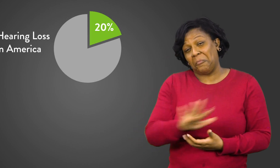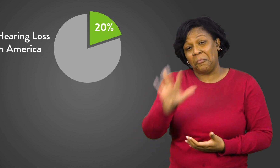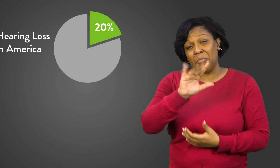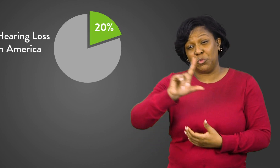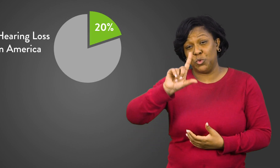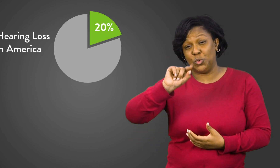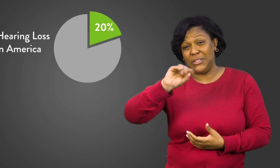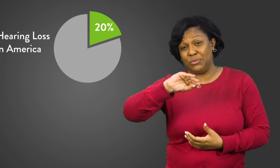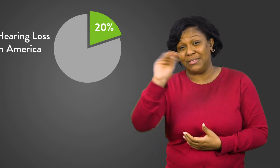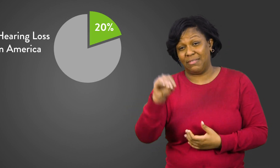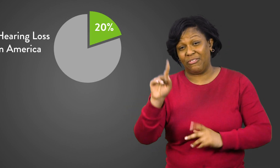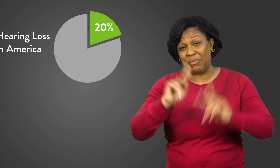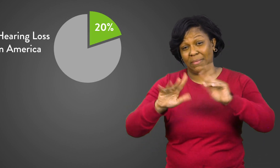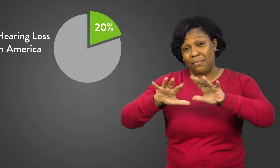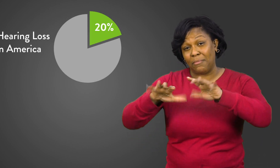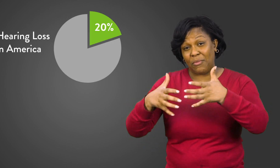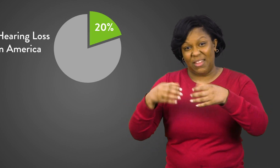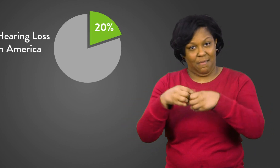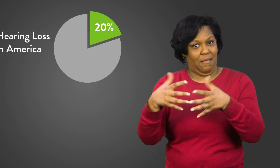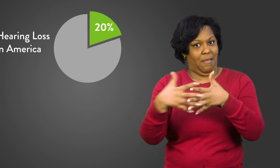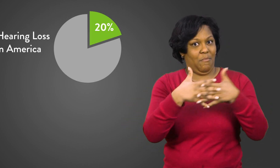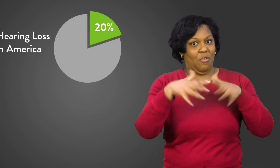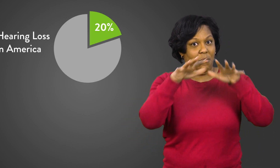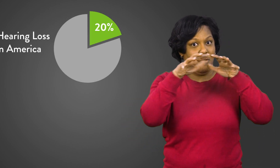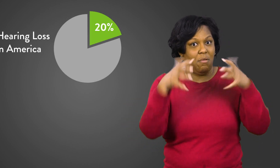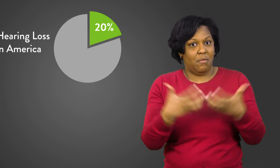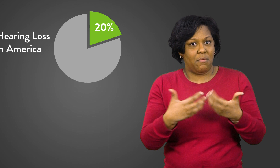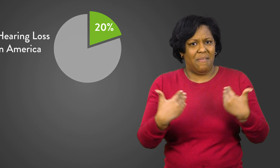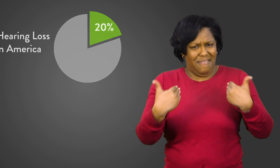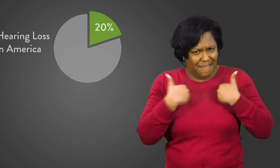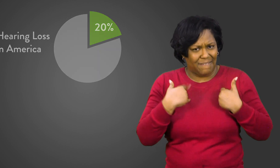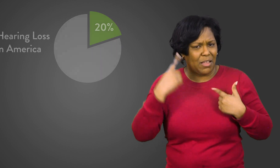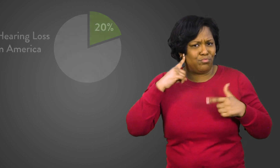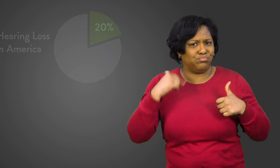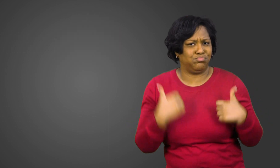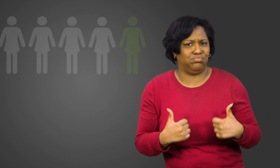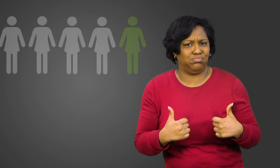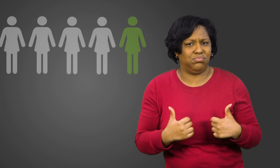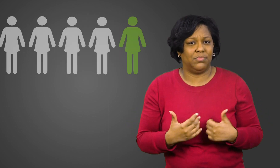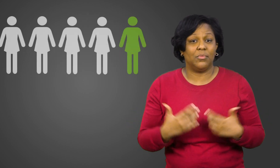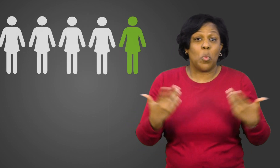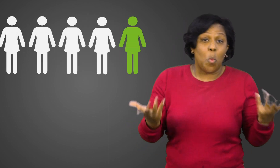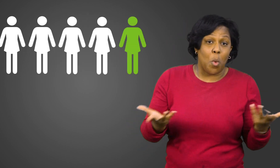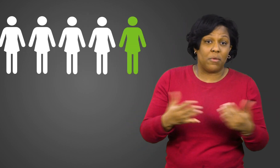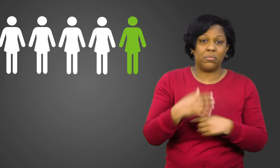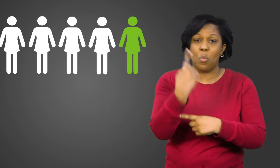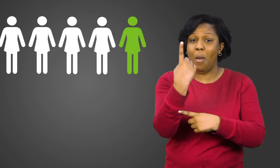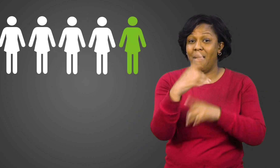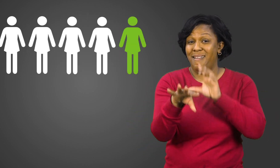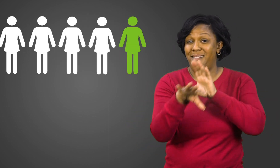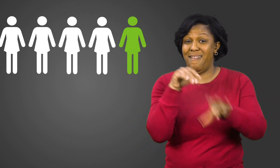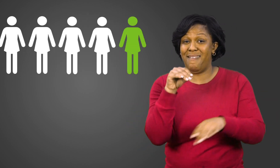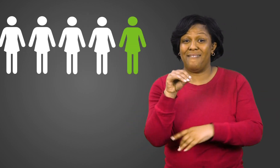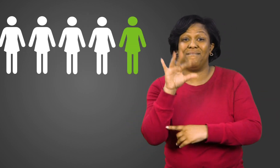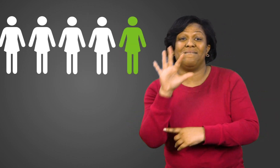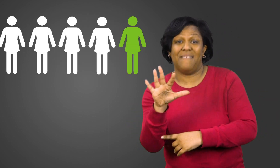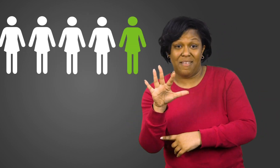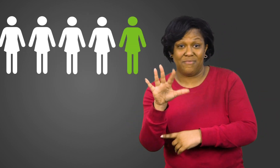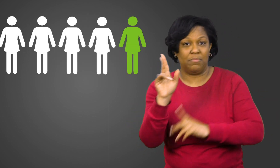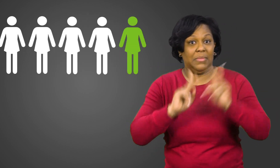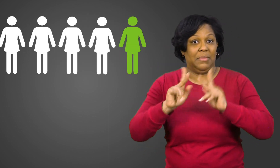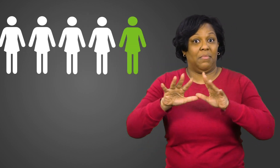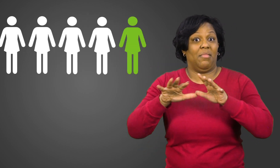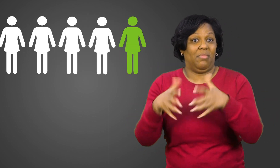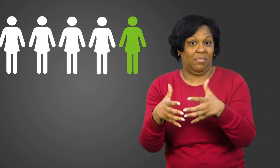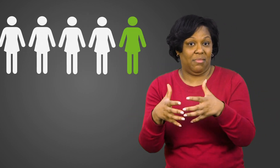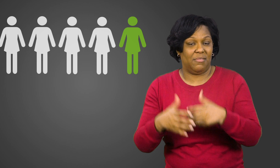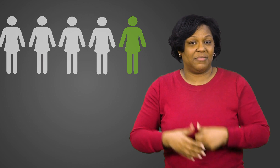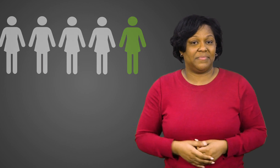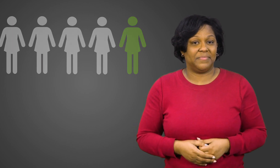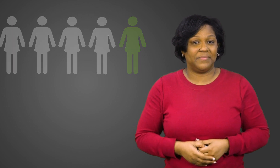Roughly 20 percent of people in America have a hearing loss, or 1 out of every 5 people.